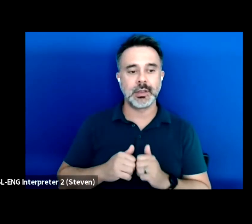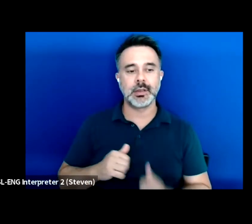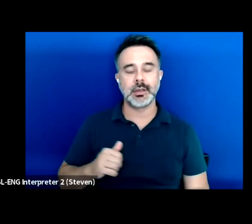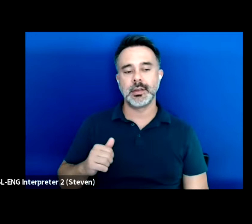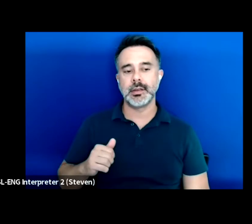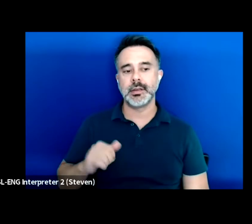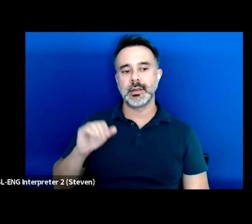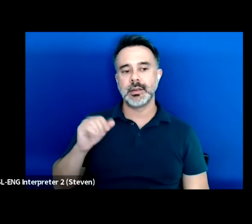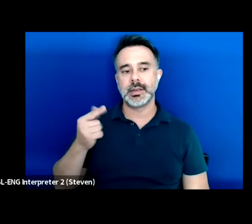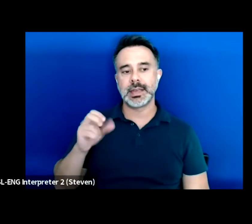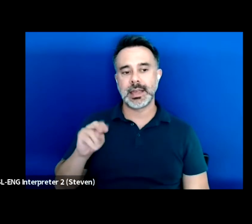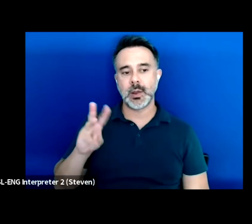Hi, everybody.